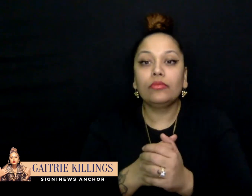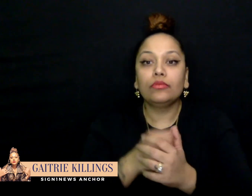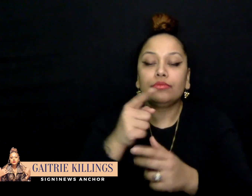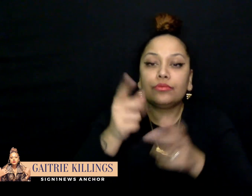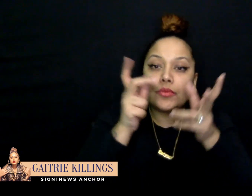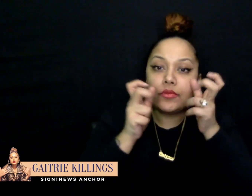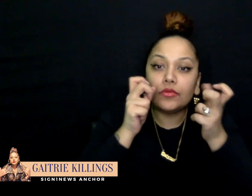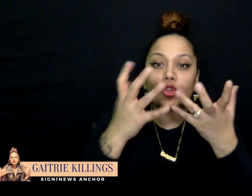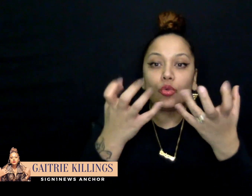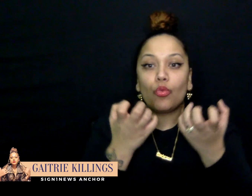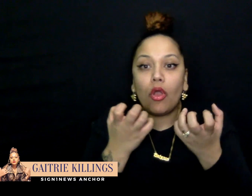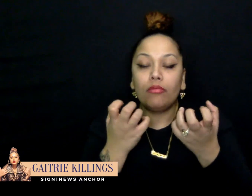and doctors say